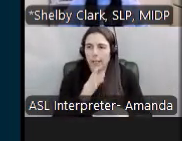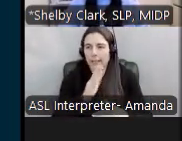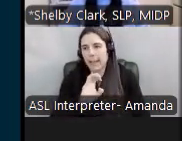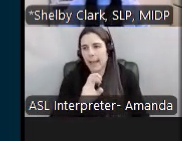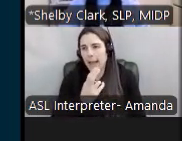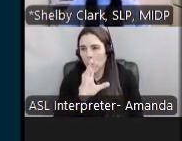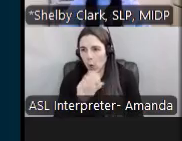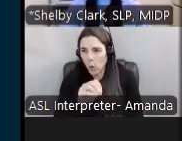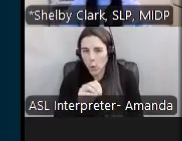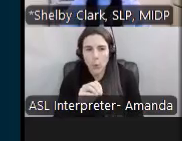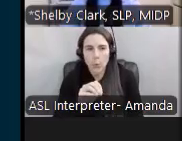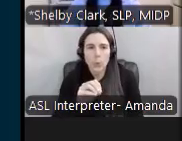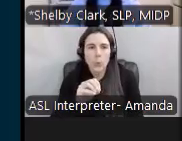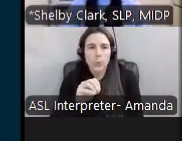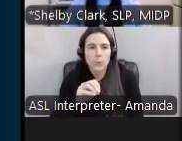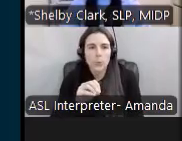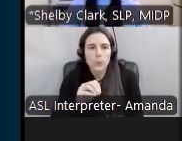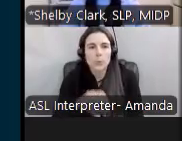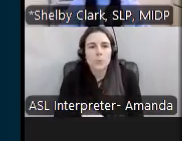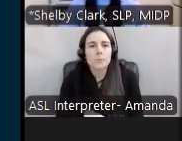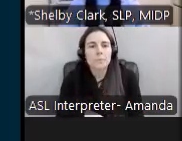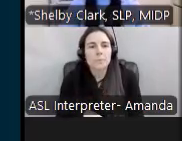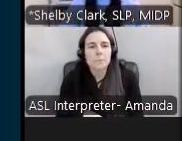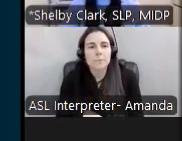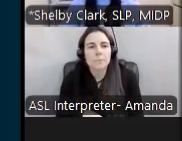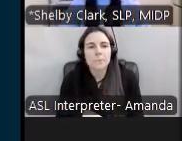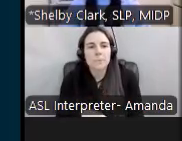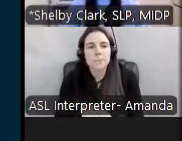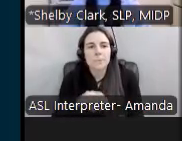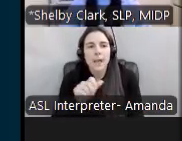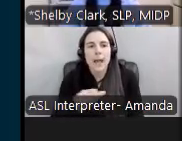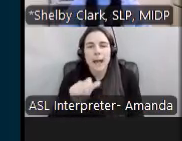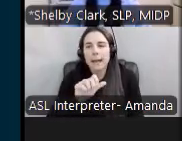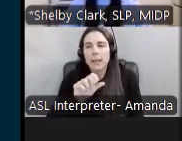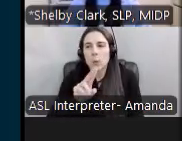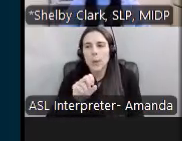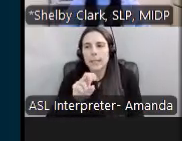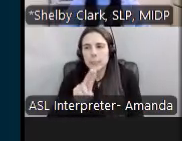and we will get you access to our Canvas page. We store the